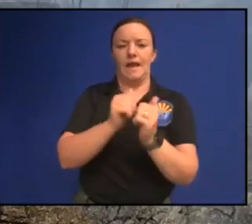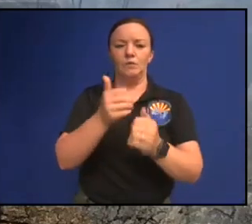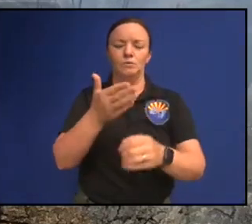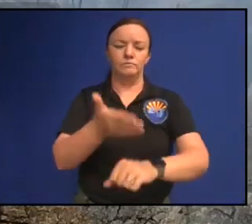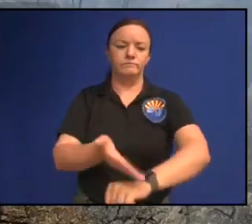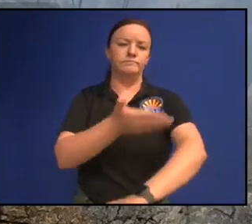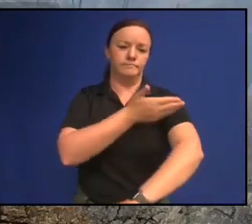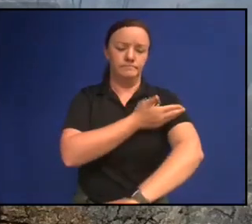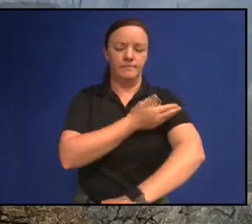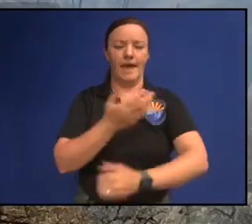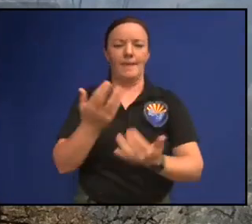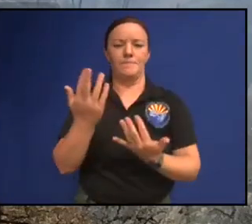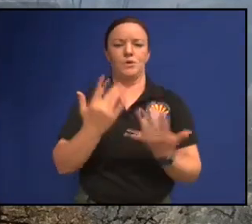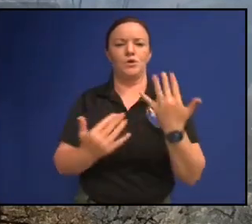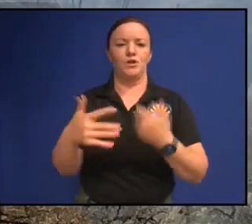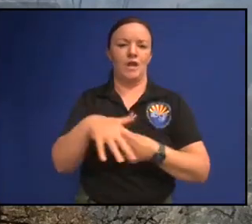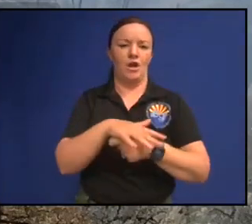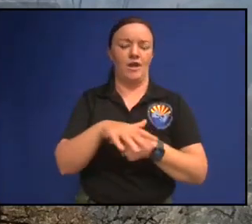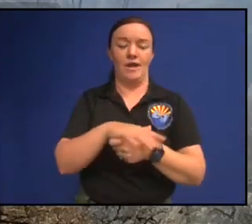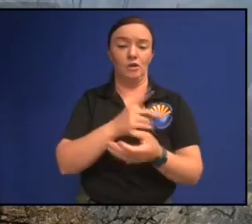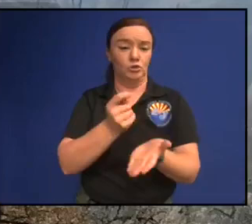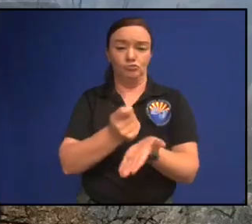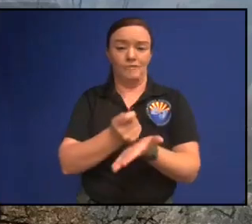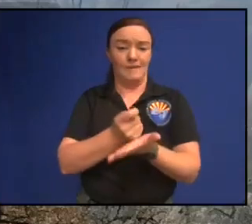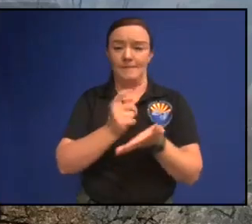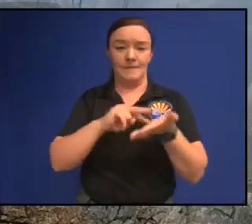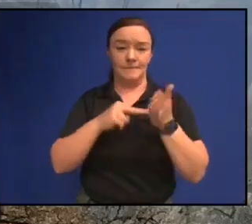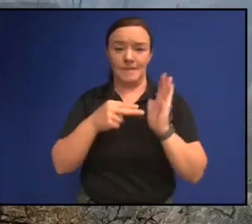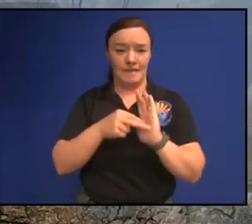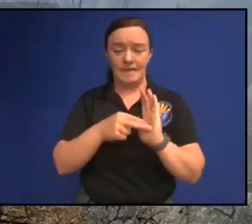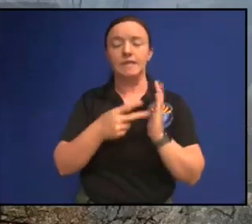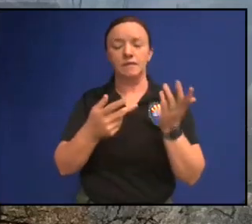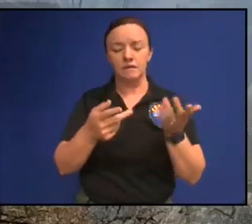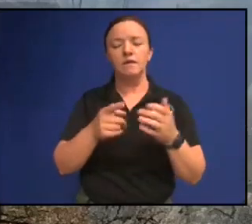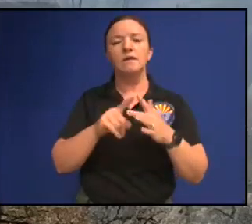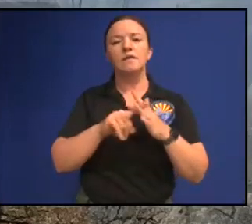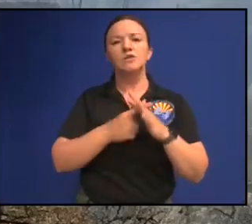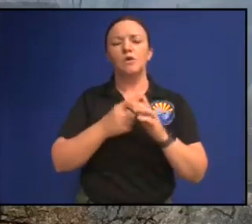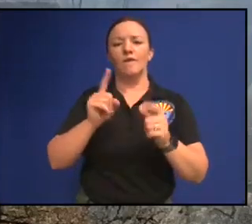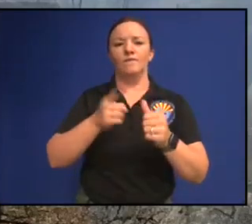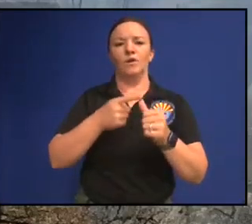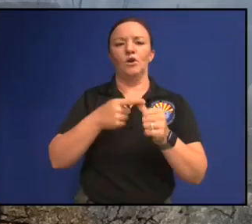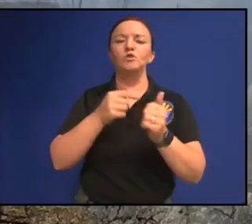THE SORT OF TREATMENTS WE ARE TALKING ABOUT BEGIN WITH